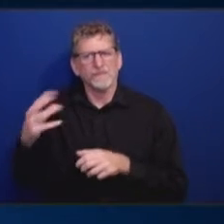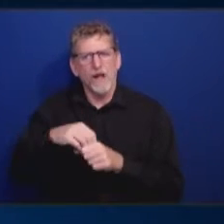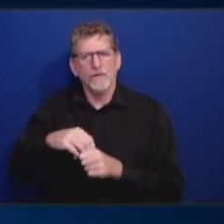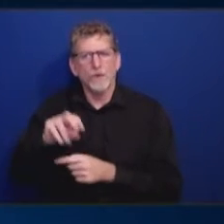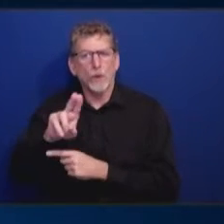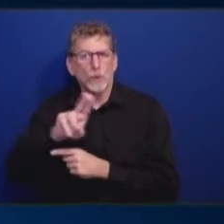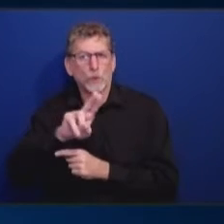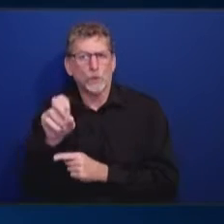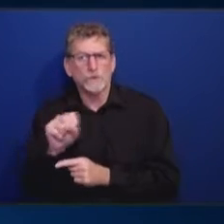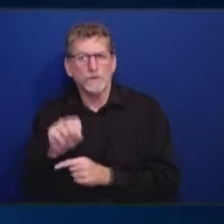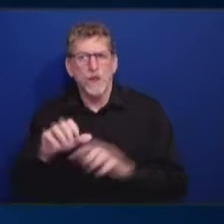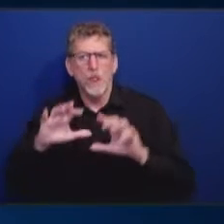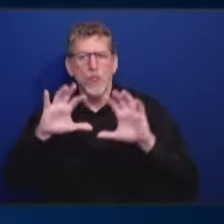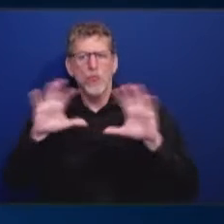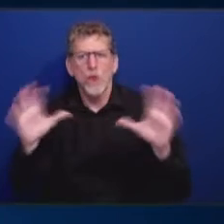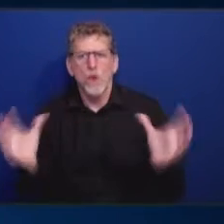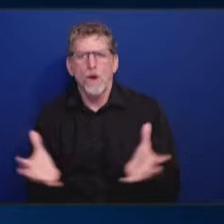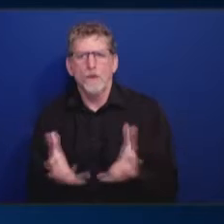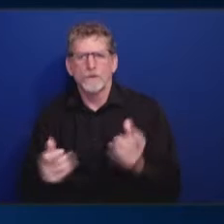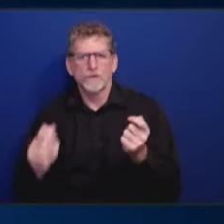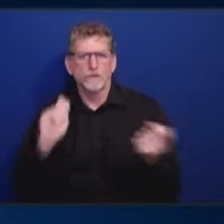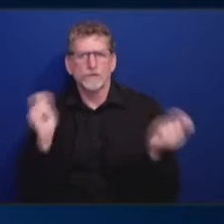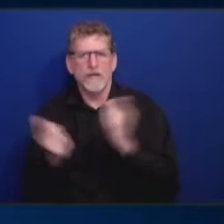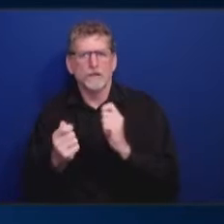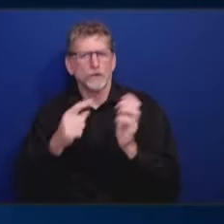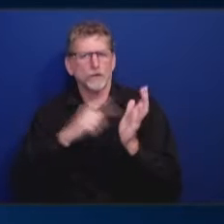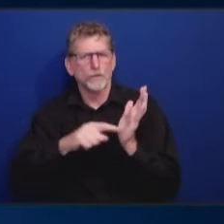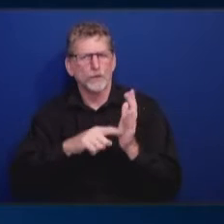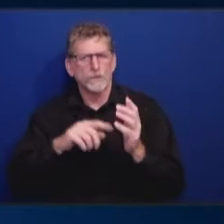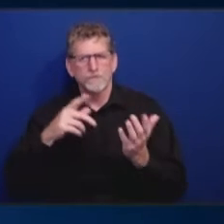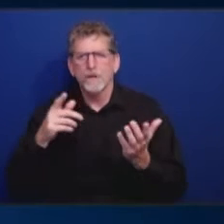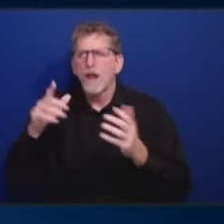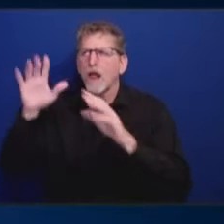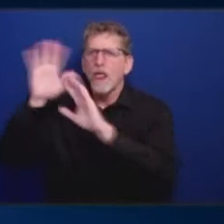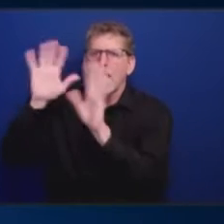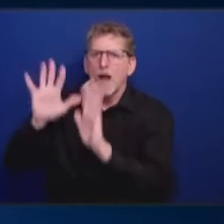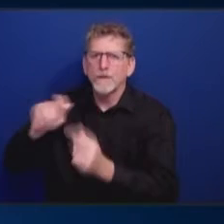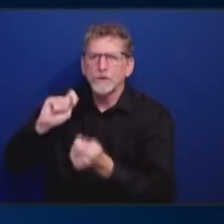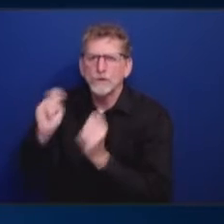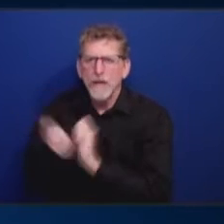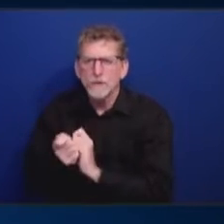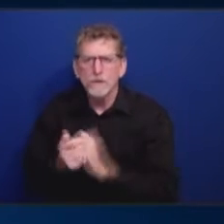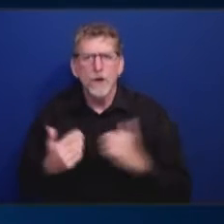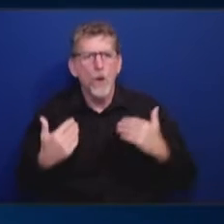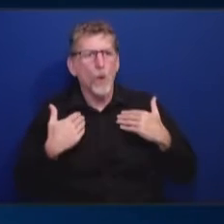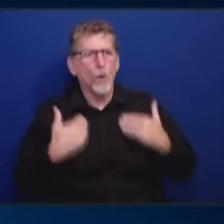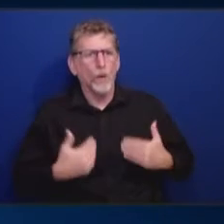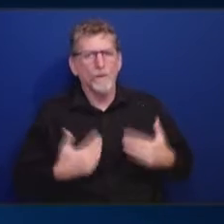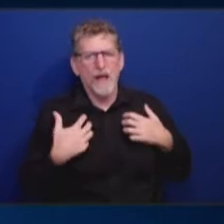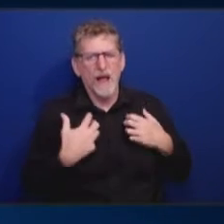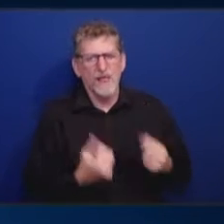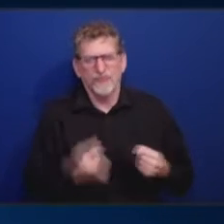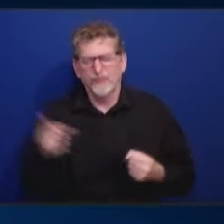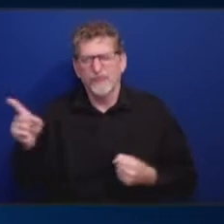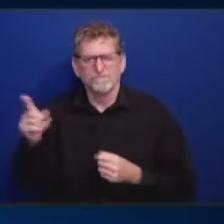on climate change and human health of the US global change research program. So with that, Dr. Balbus, thank you for your patience, and